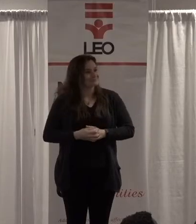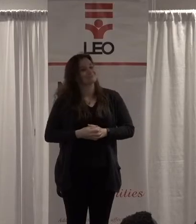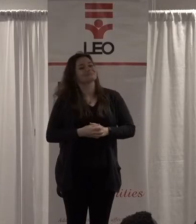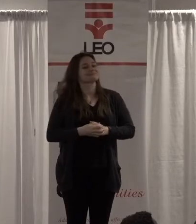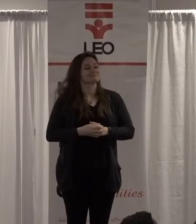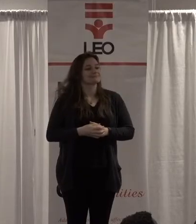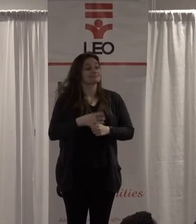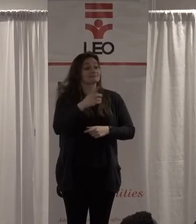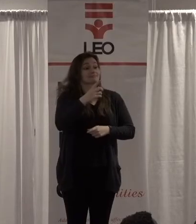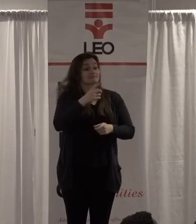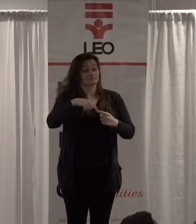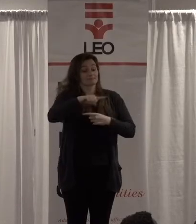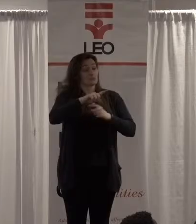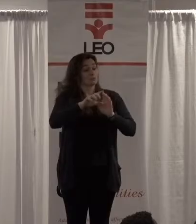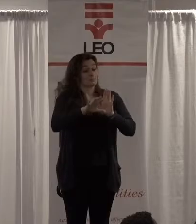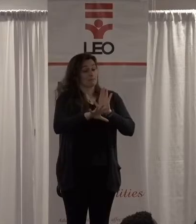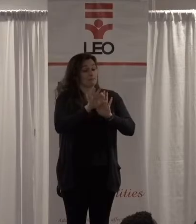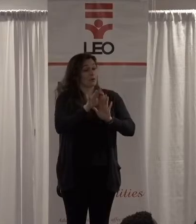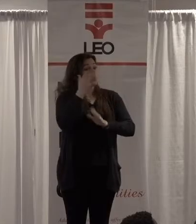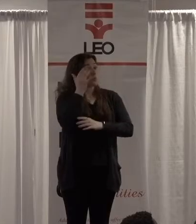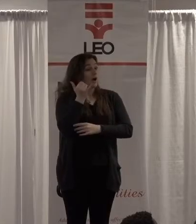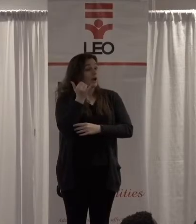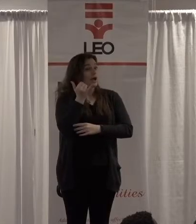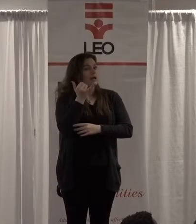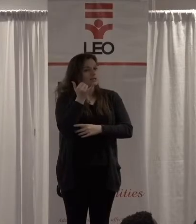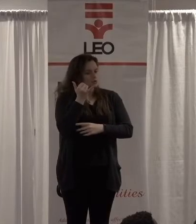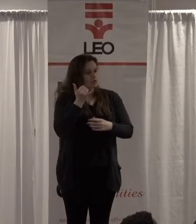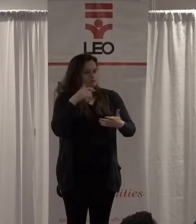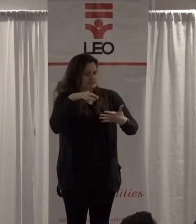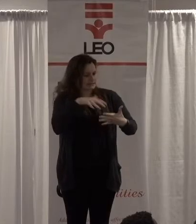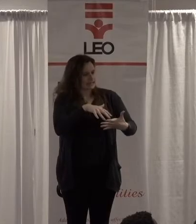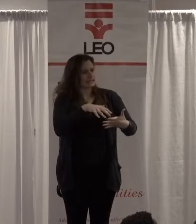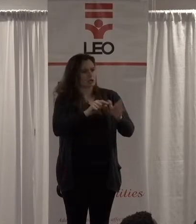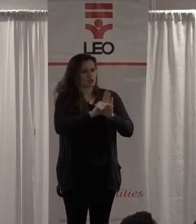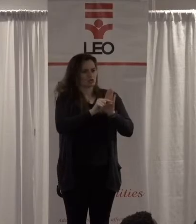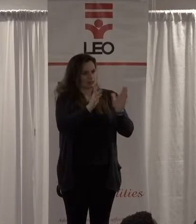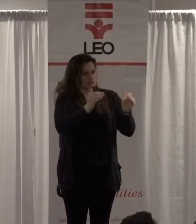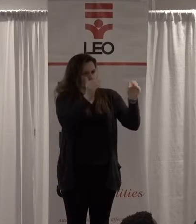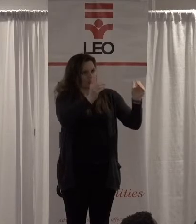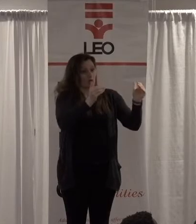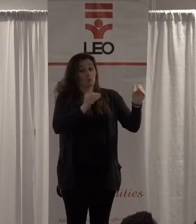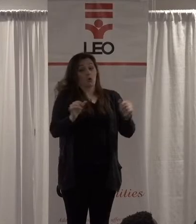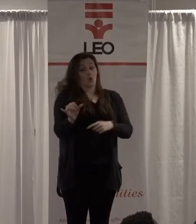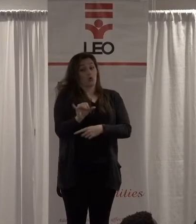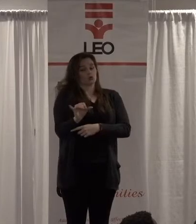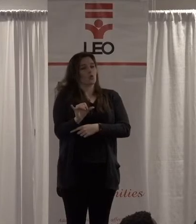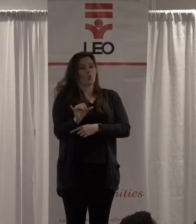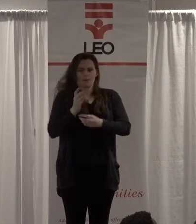BECAUSE OF YOUR ACADEMIC PERFORMANCE BUT ALSO YOUR APPROACH TO OVERCOMING BARRIERS